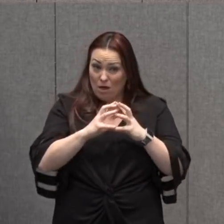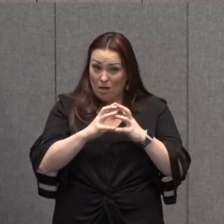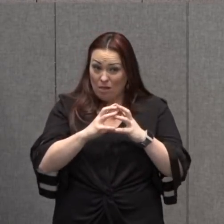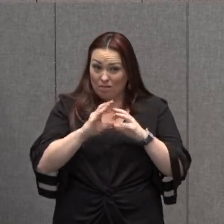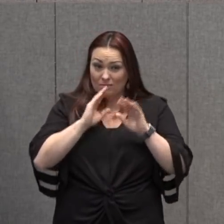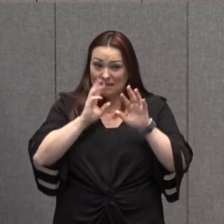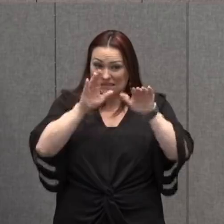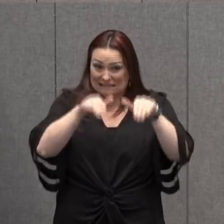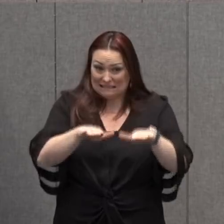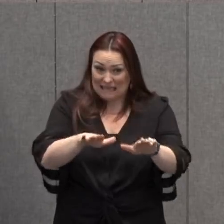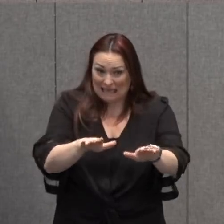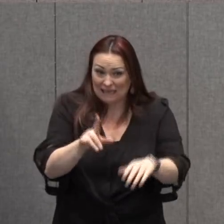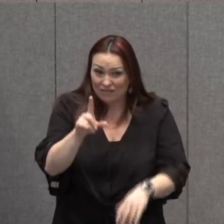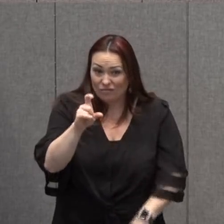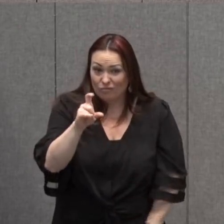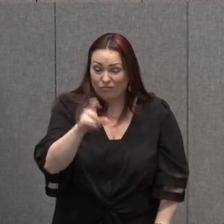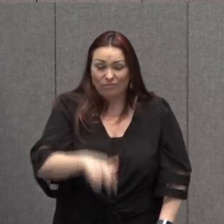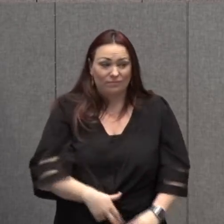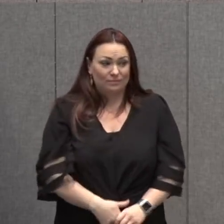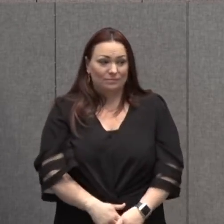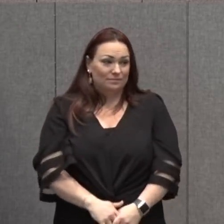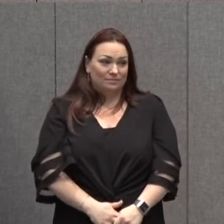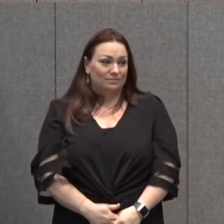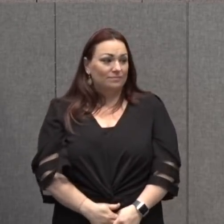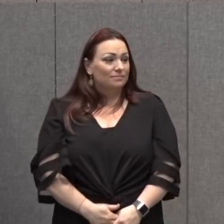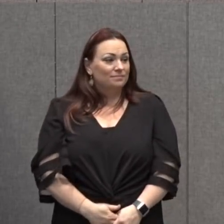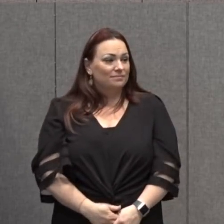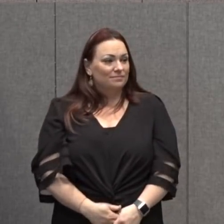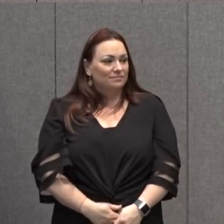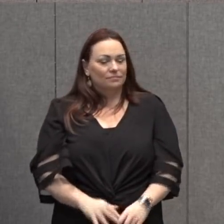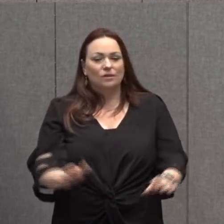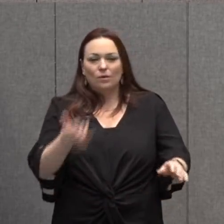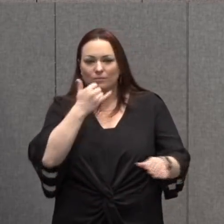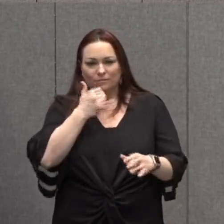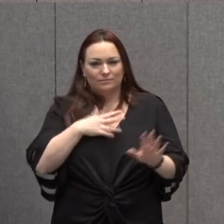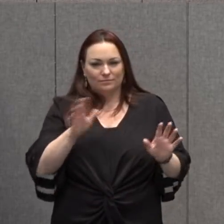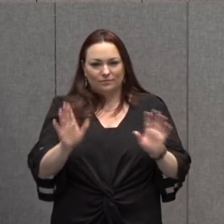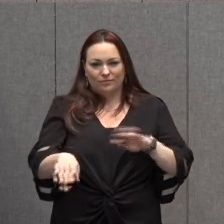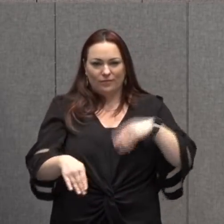No, okay. I did not get that. All right, oops, I still need to turn it over.